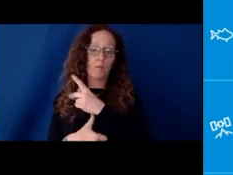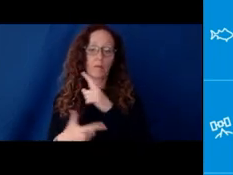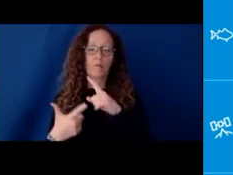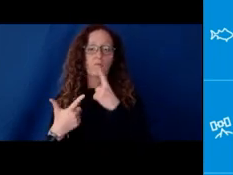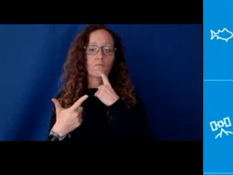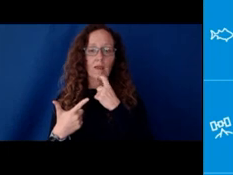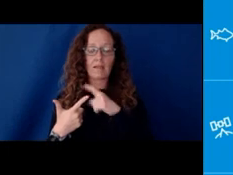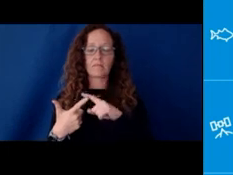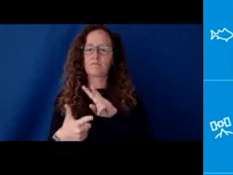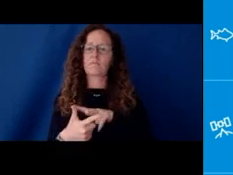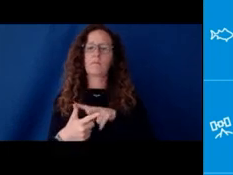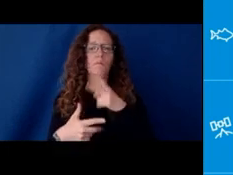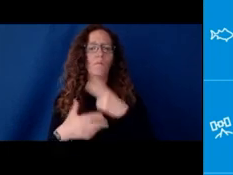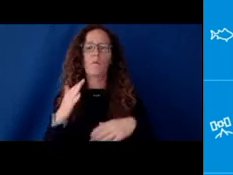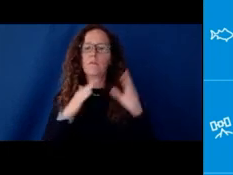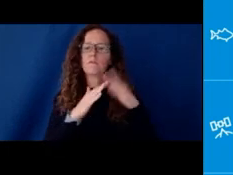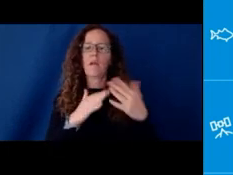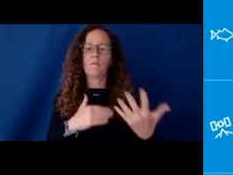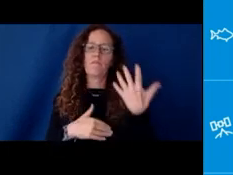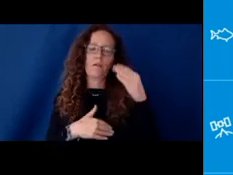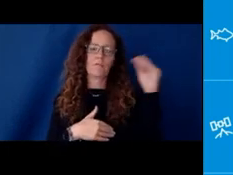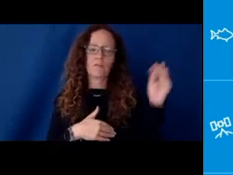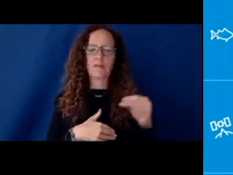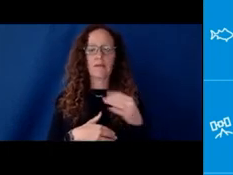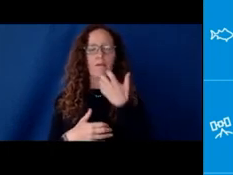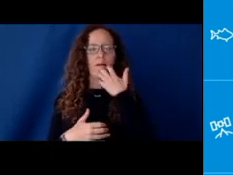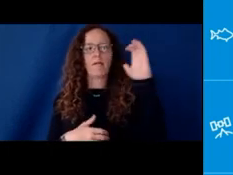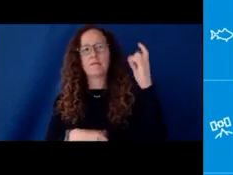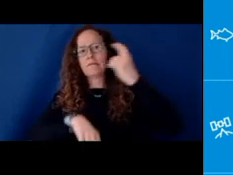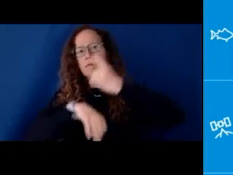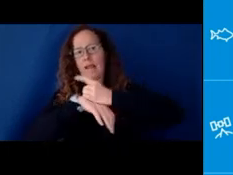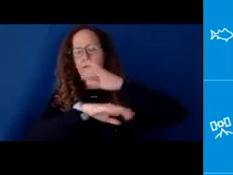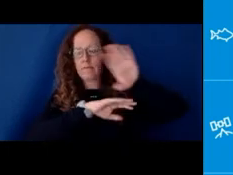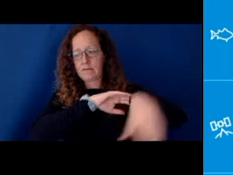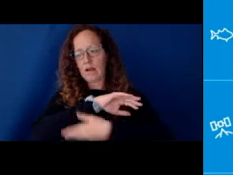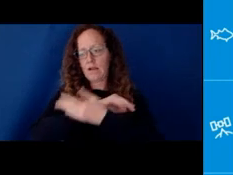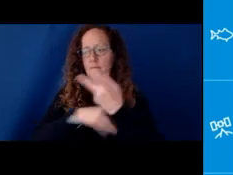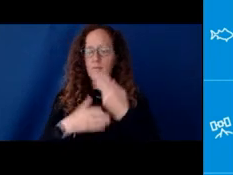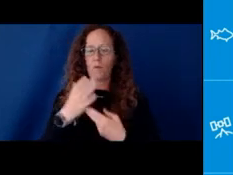climatological reference period for that location. It's important to note that at these levels,